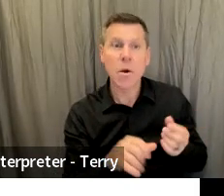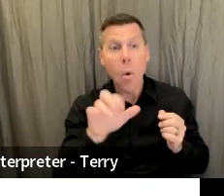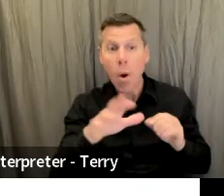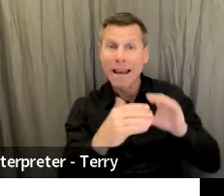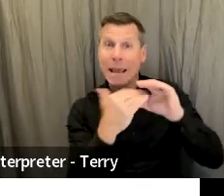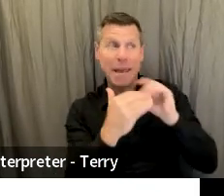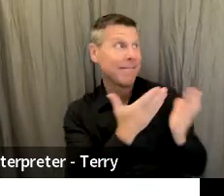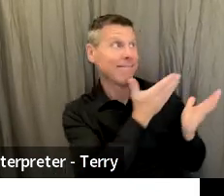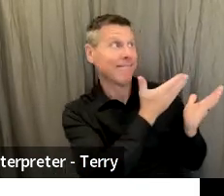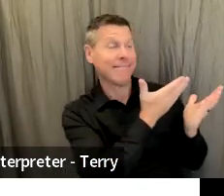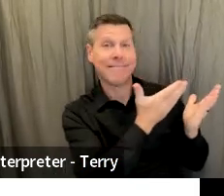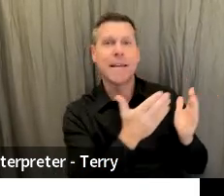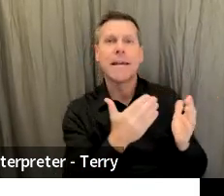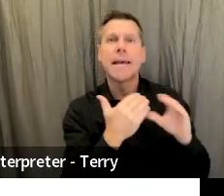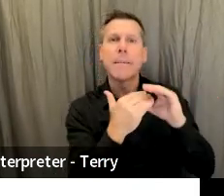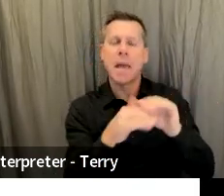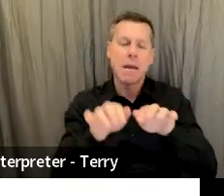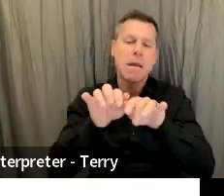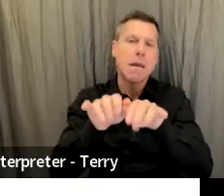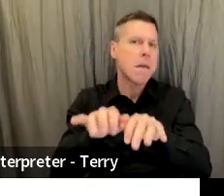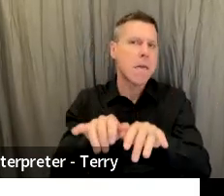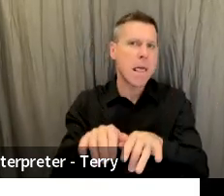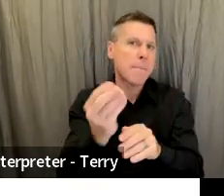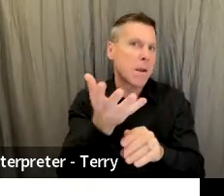Unless your questions are specifically about, Oh, we are for your course,